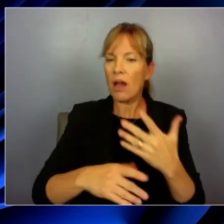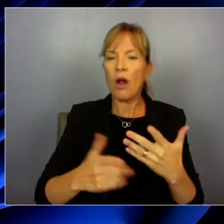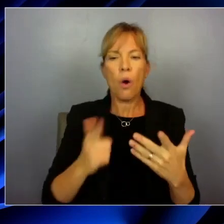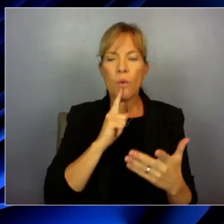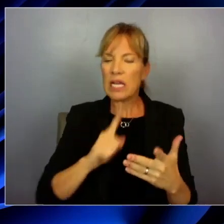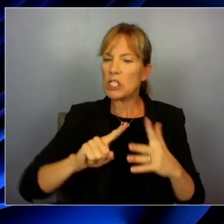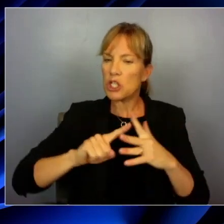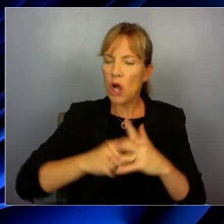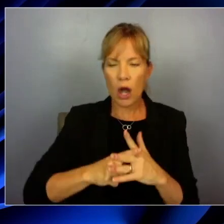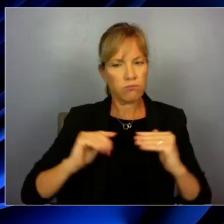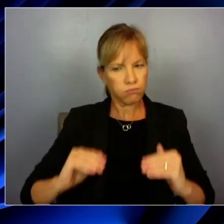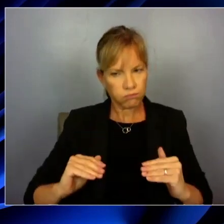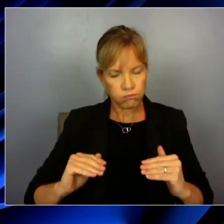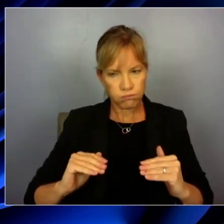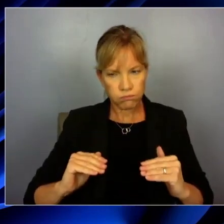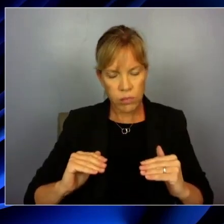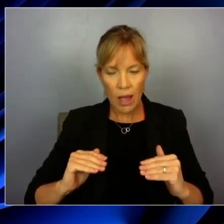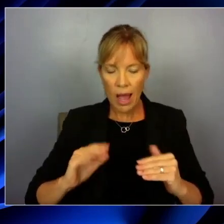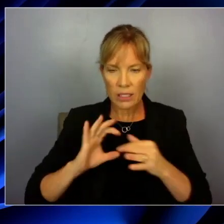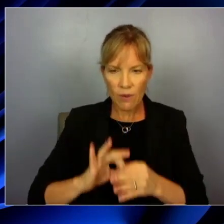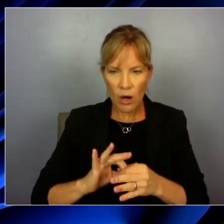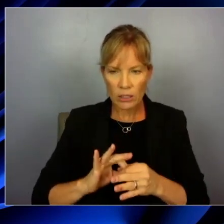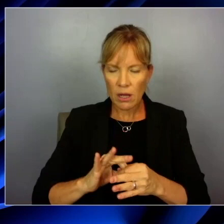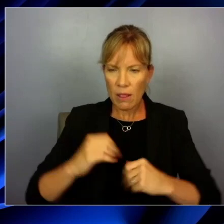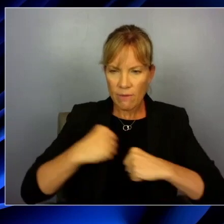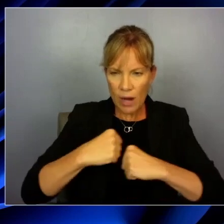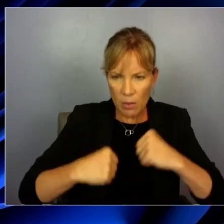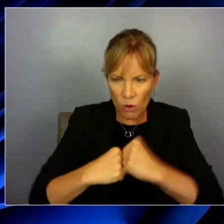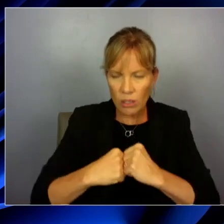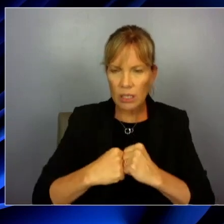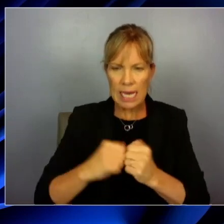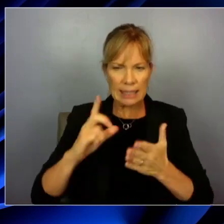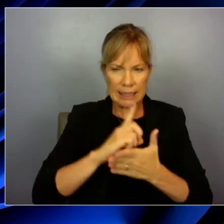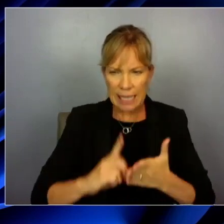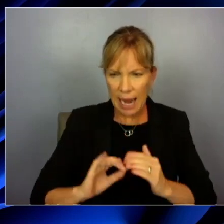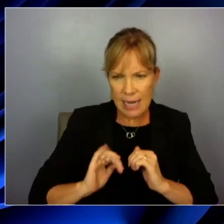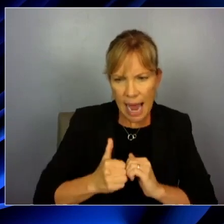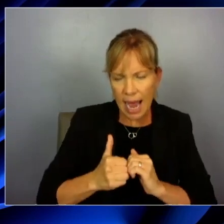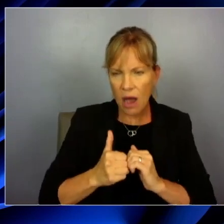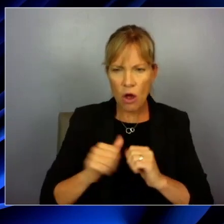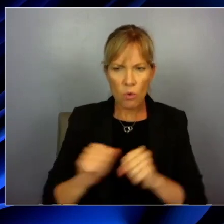level in terms of framework. And how do we design these things and work directly with the design team?